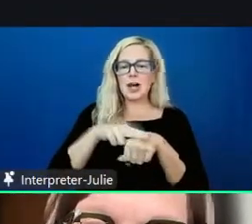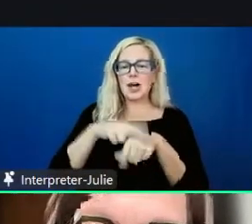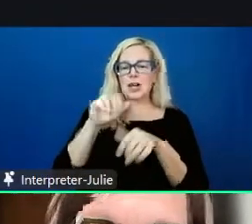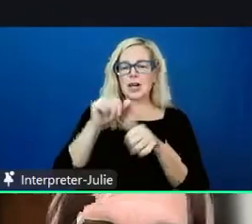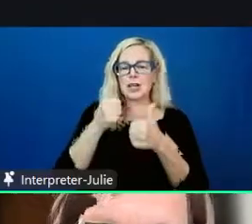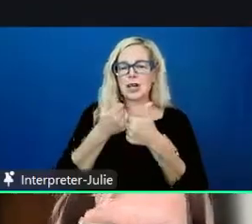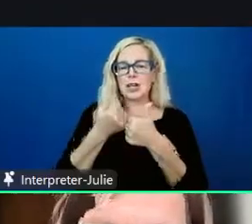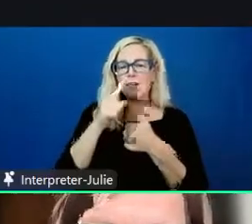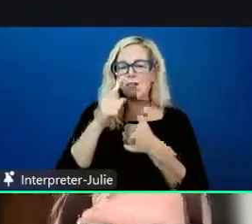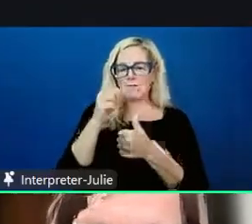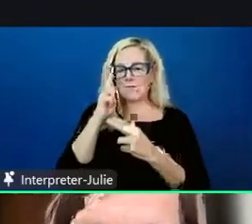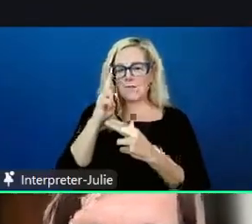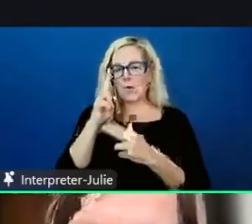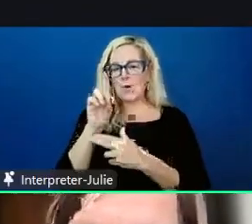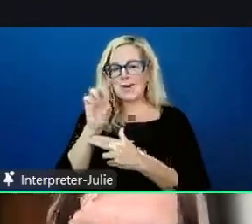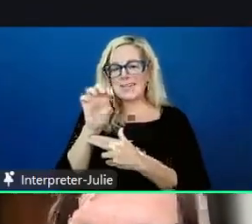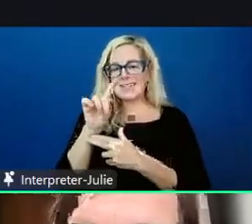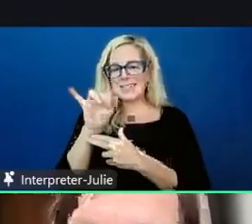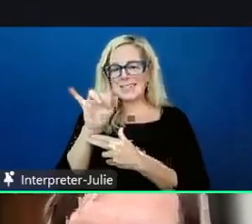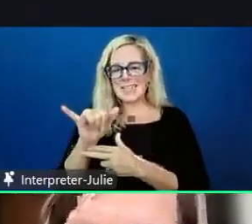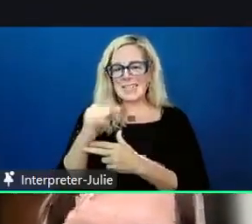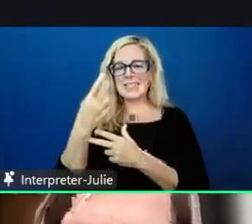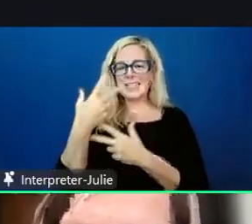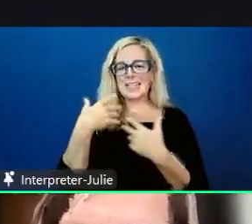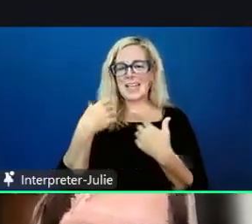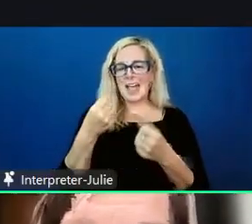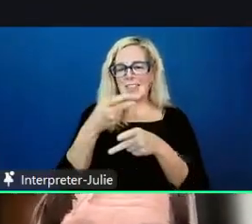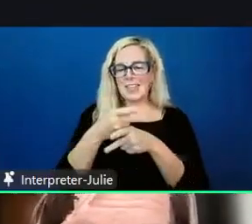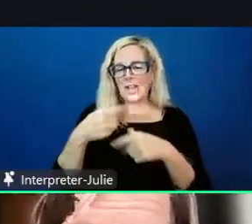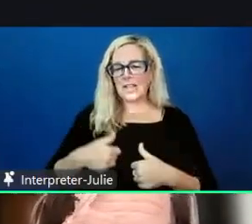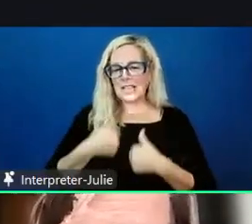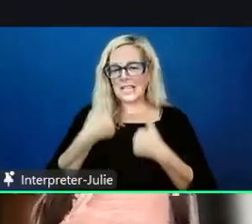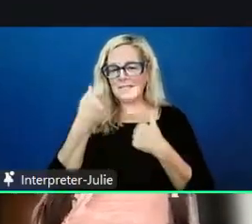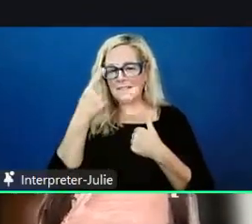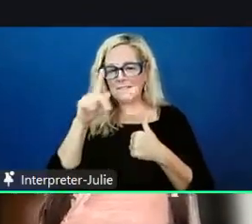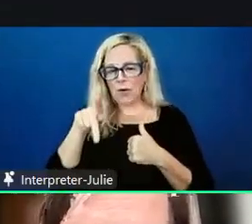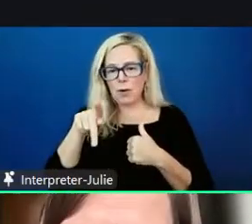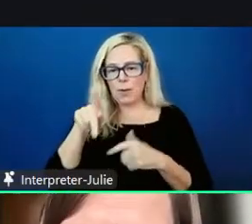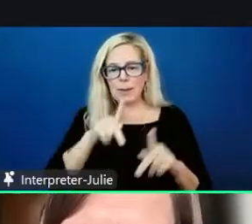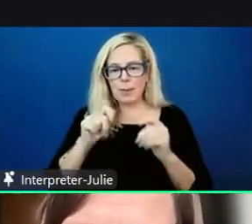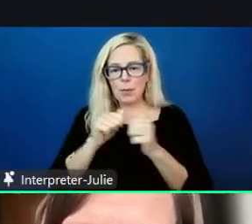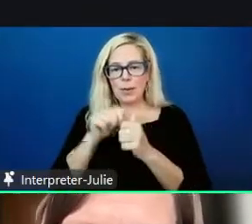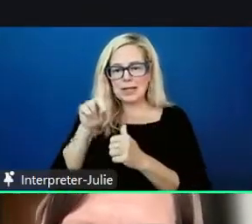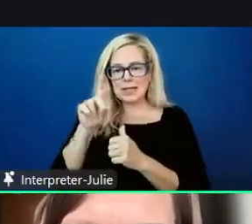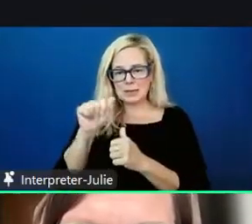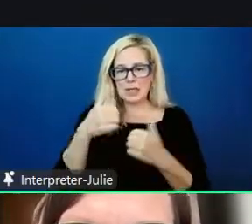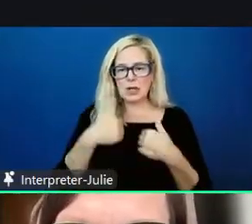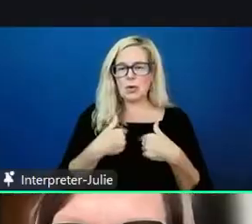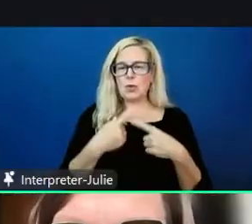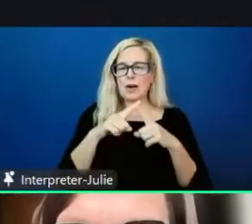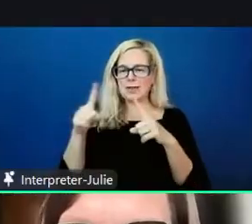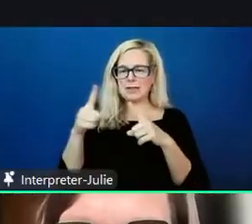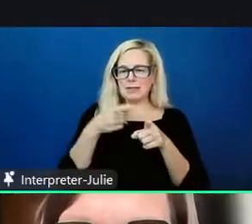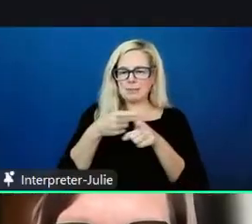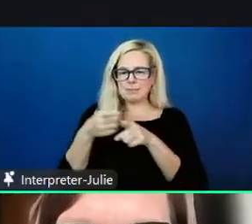Living for People with Disabilities, we have five partner organizations, Autistic Self-Advocacy Network, Morehouse,